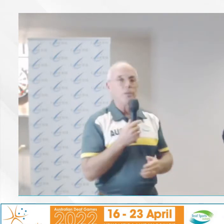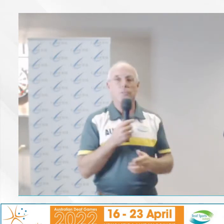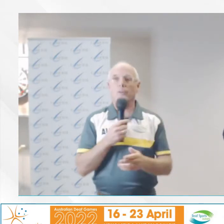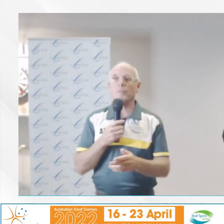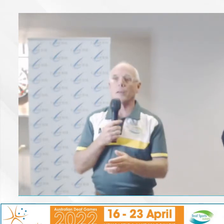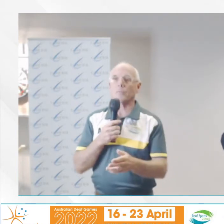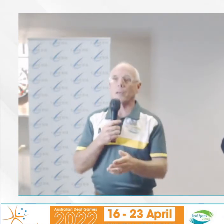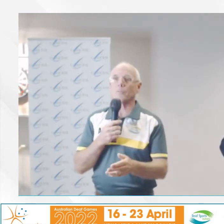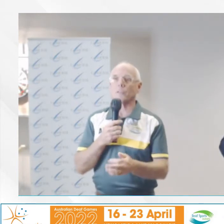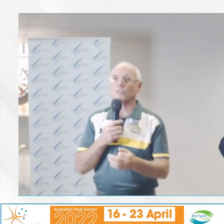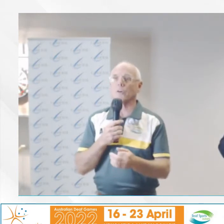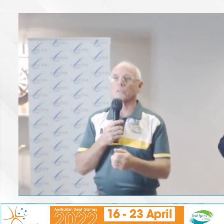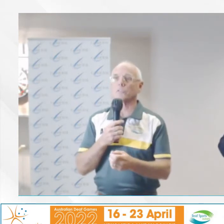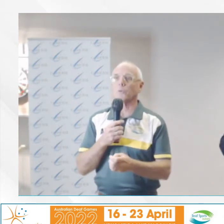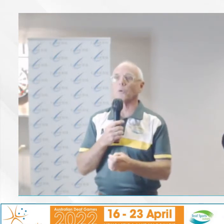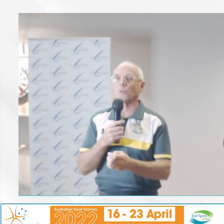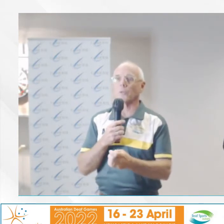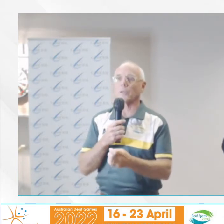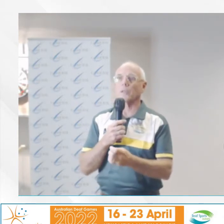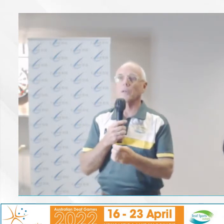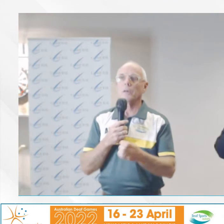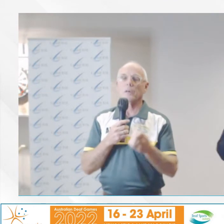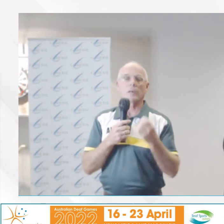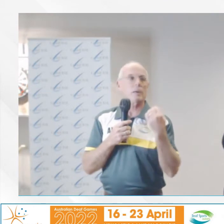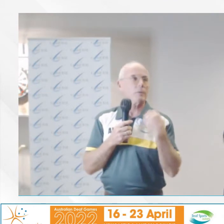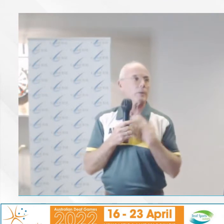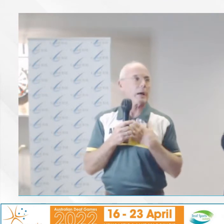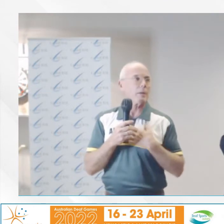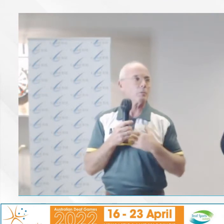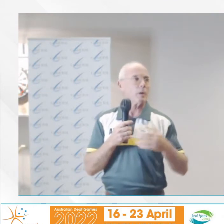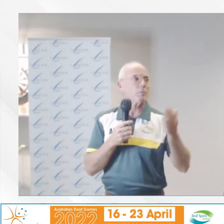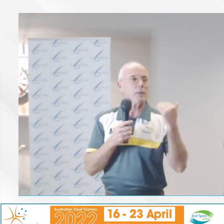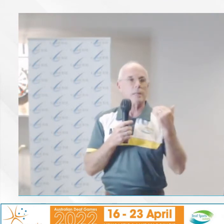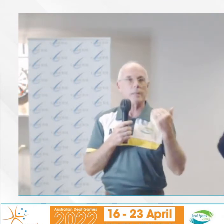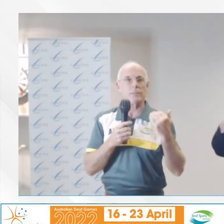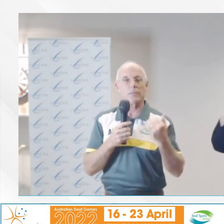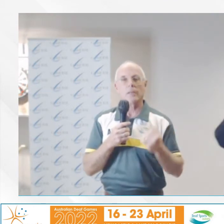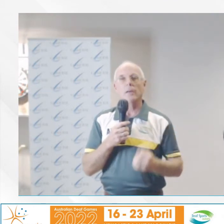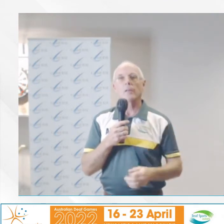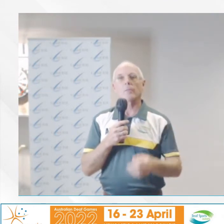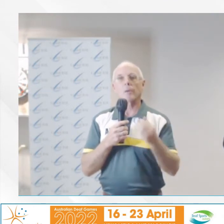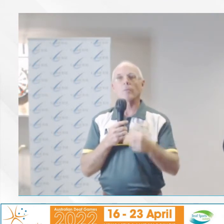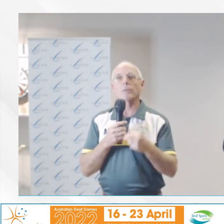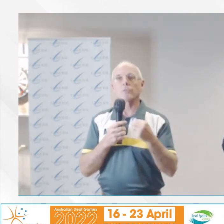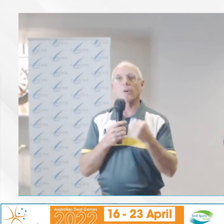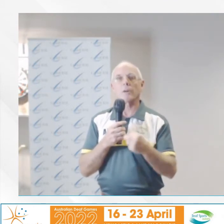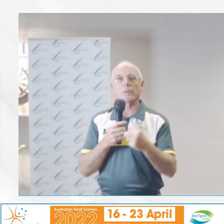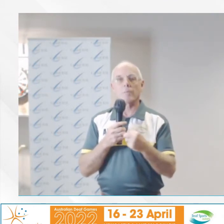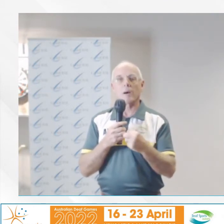very much has been a strong sport within the games over many years the problem is right at the moment